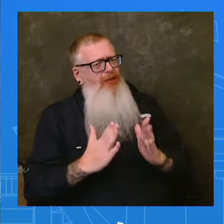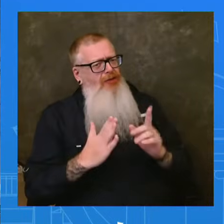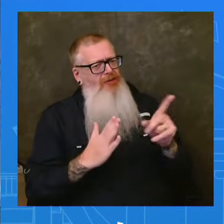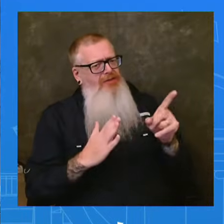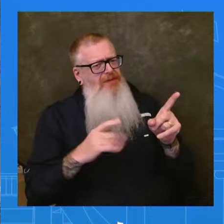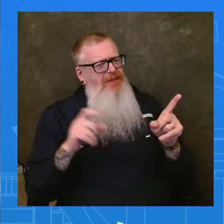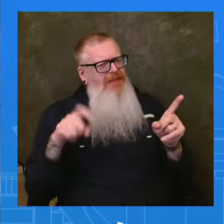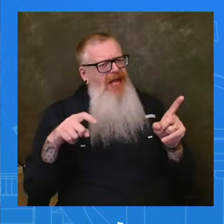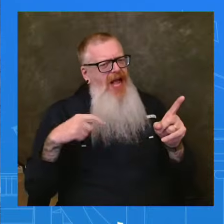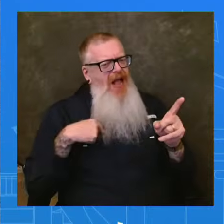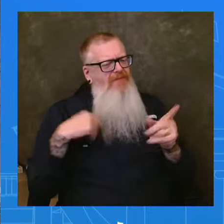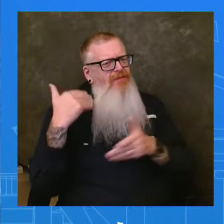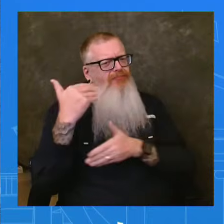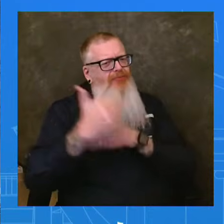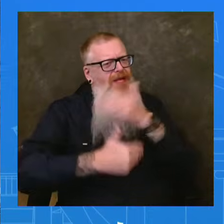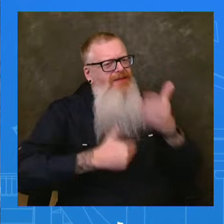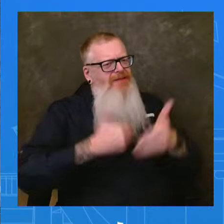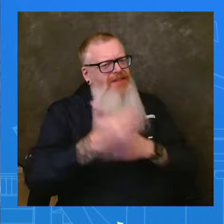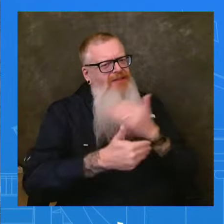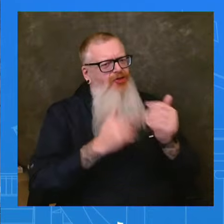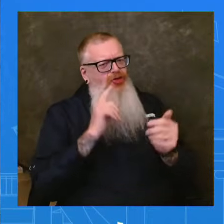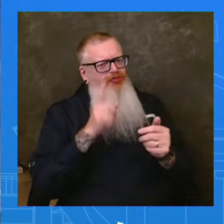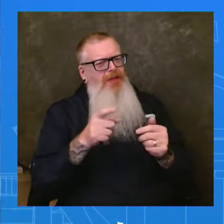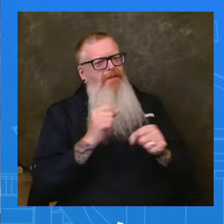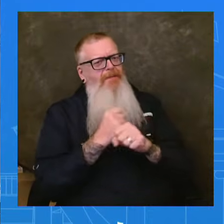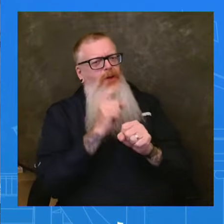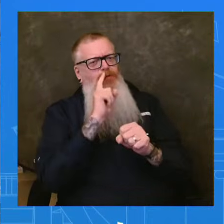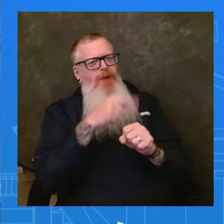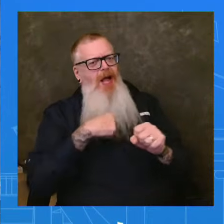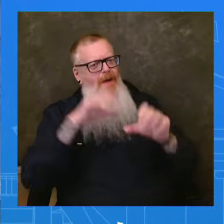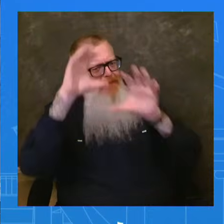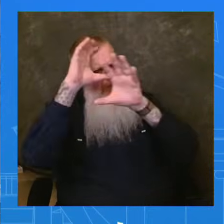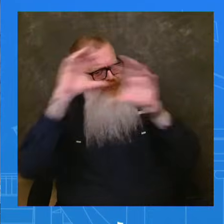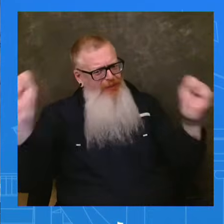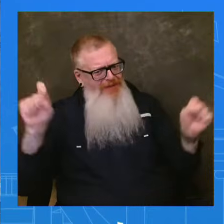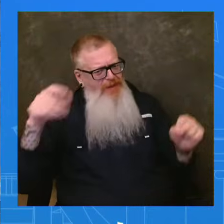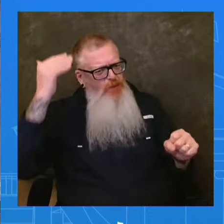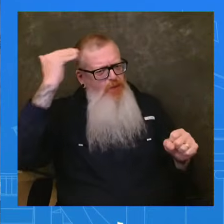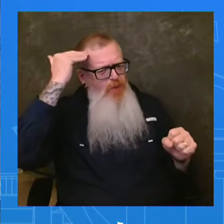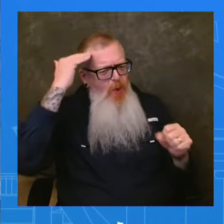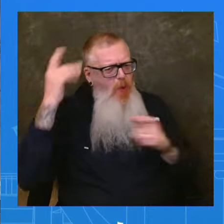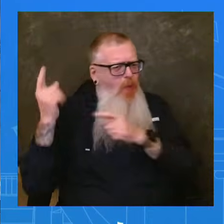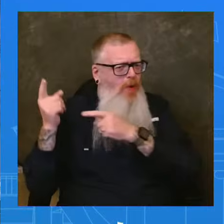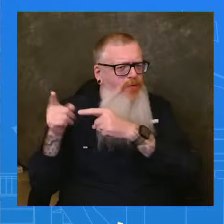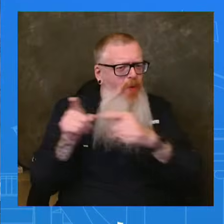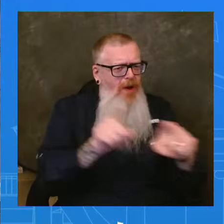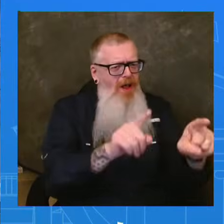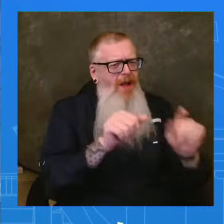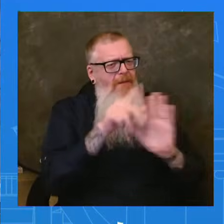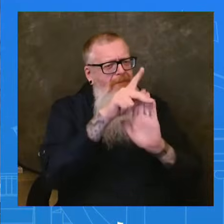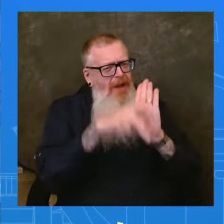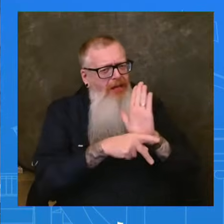to be possibly briefed on any -- any policy concerns and -- and possibly provide a readout